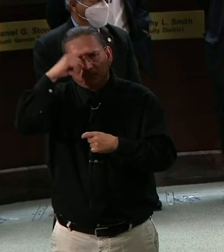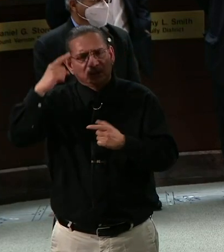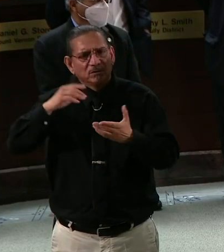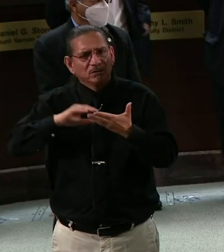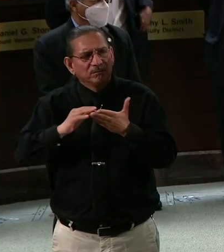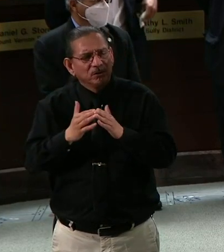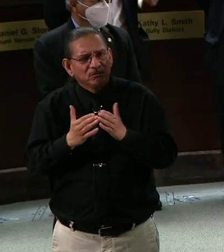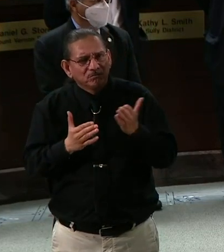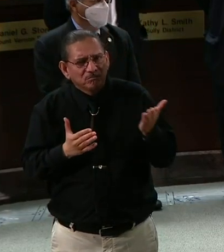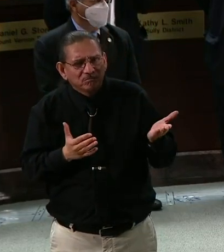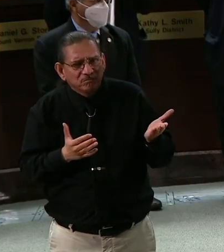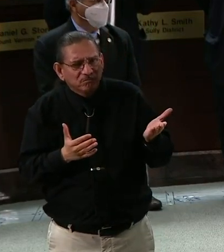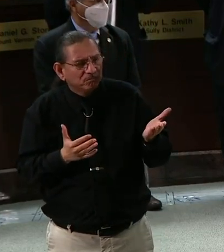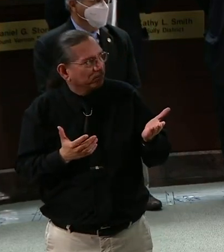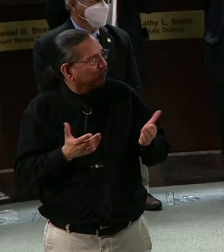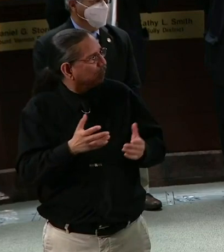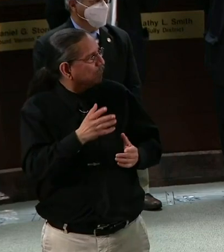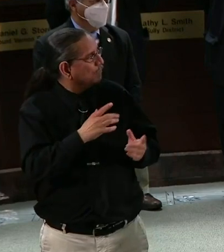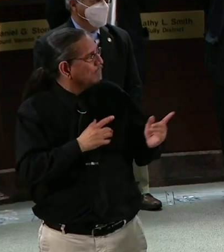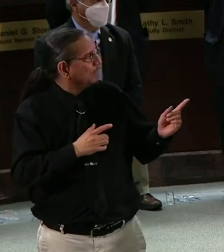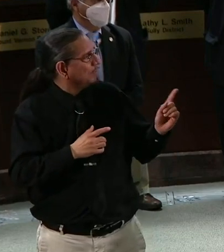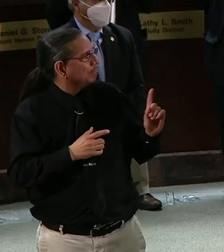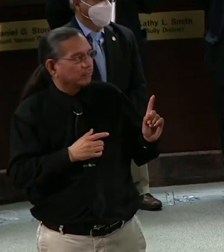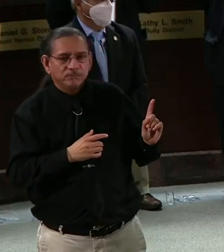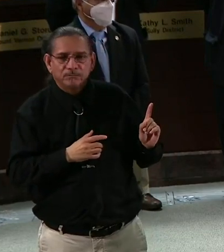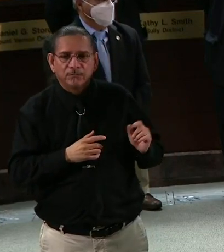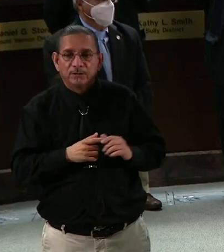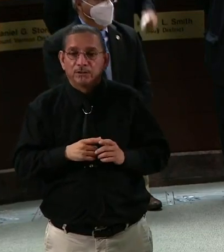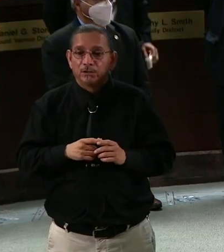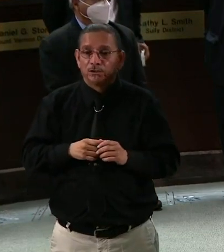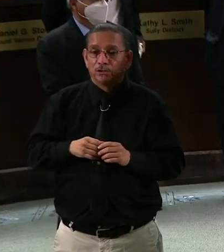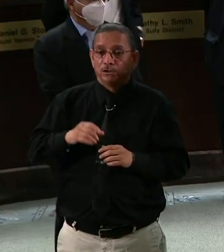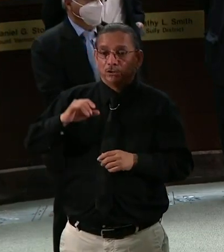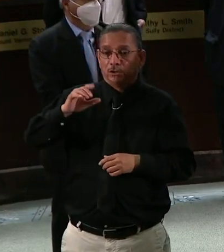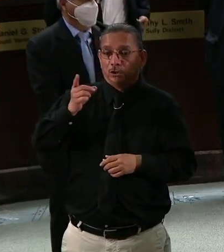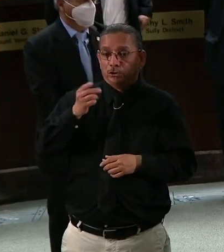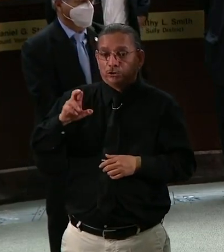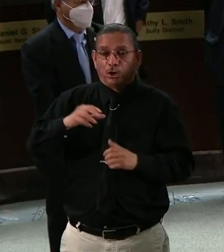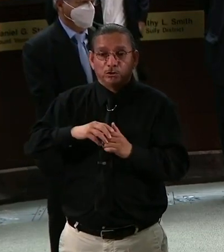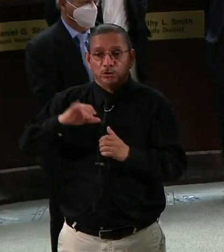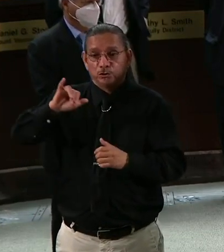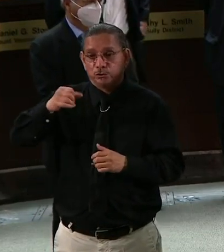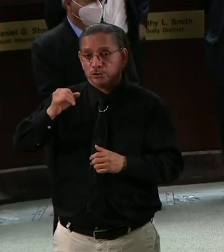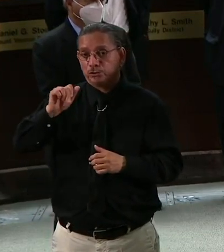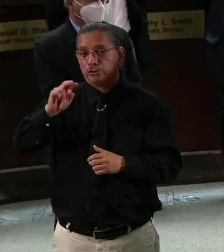COMMUNITIES. THAT'S A DISTRIBUTED OUR- ONE. THAT'S ON